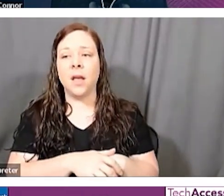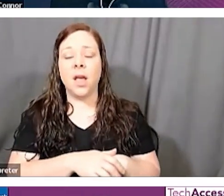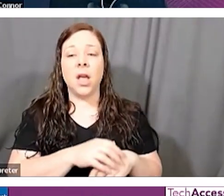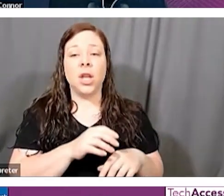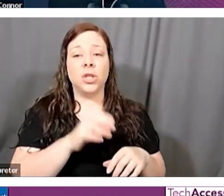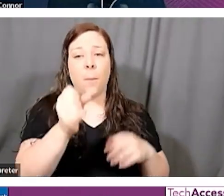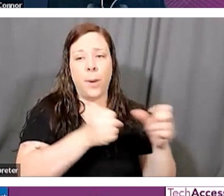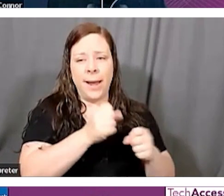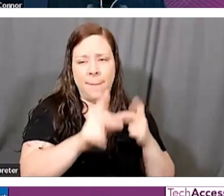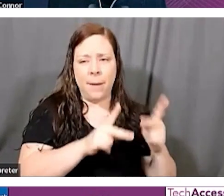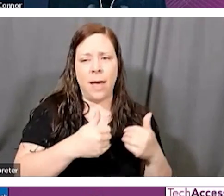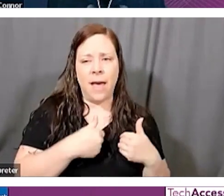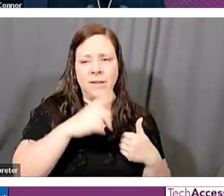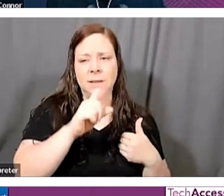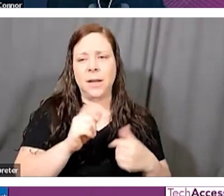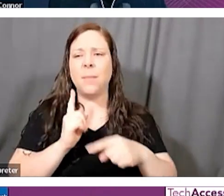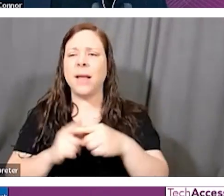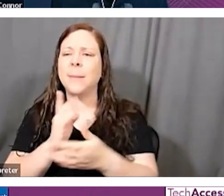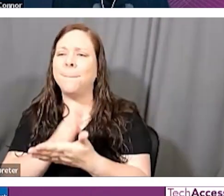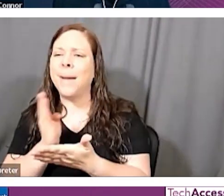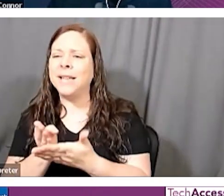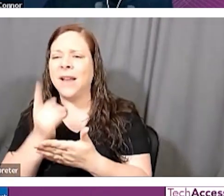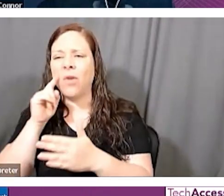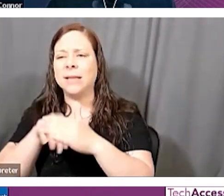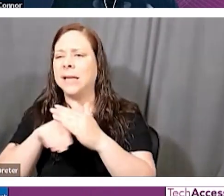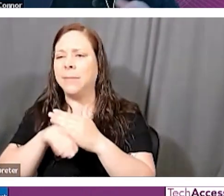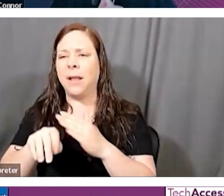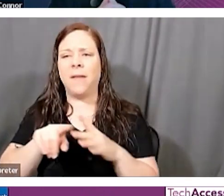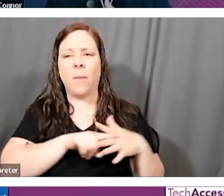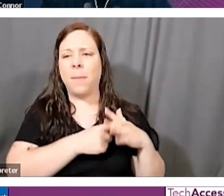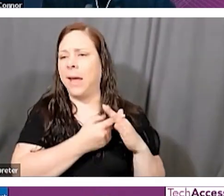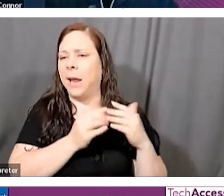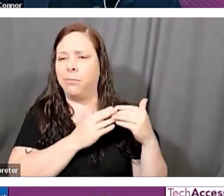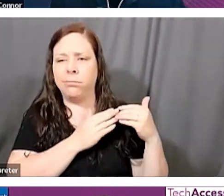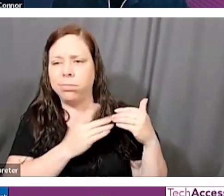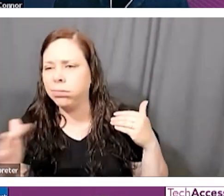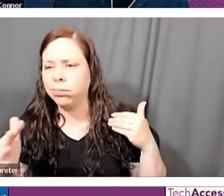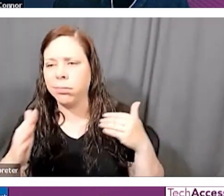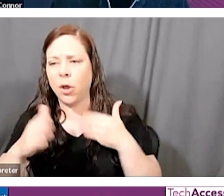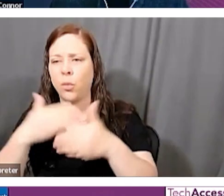and headcount for accessibility work. Yeah, that's great. Yeah, that's so important.